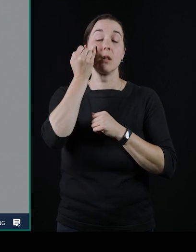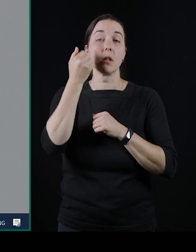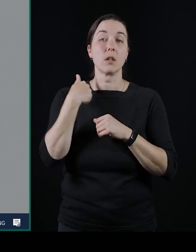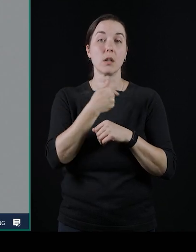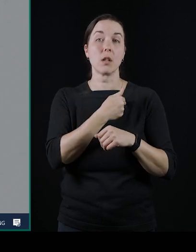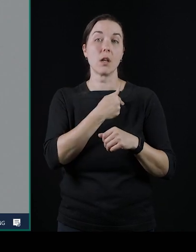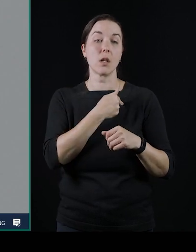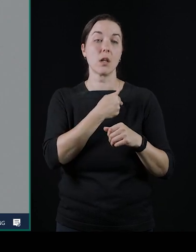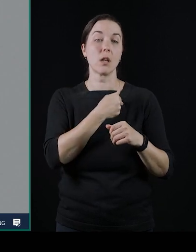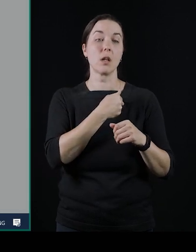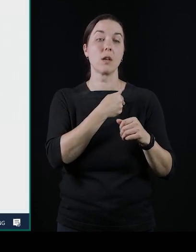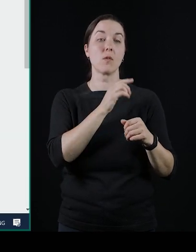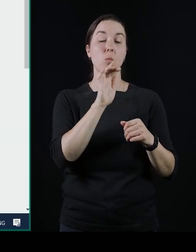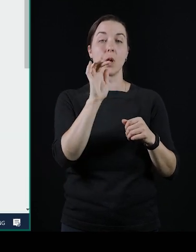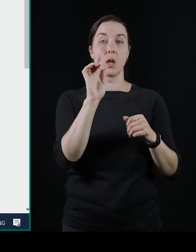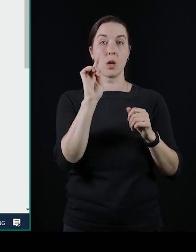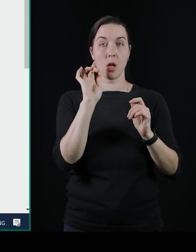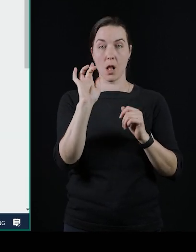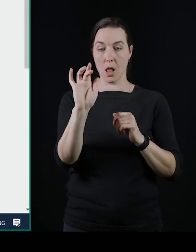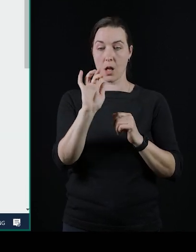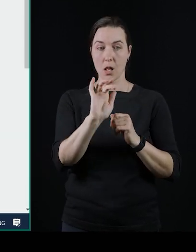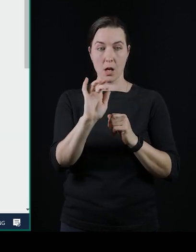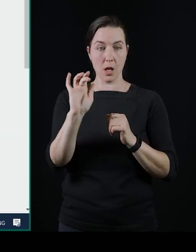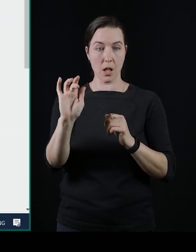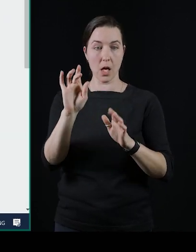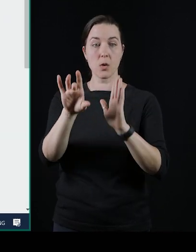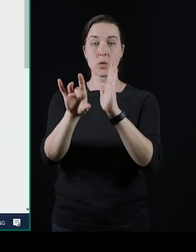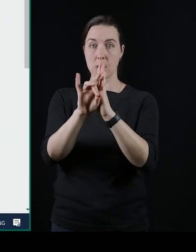And if we go here and we select the image,